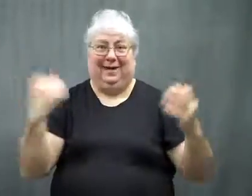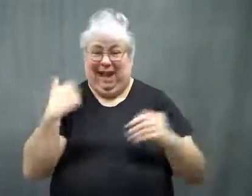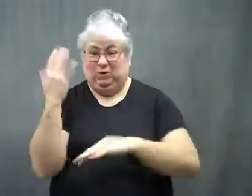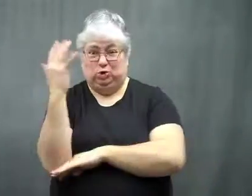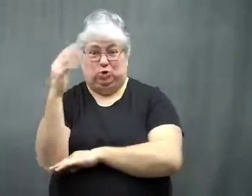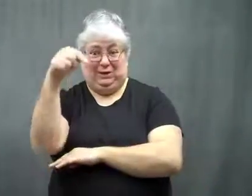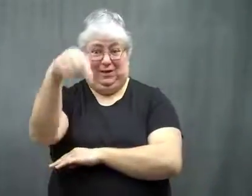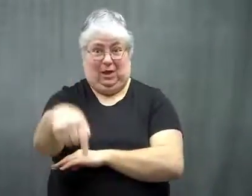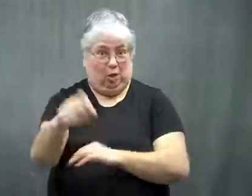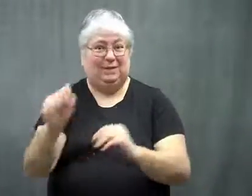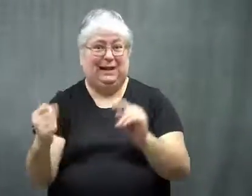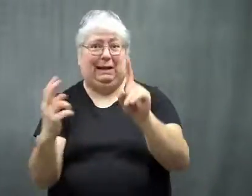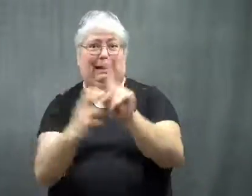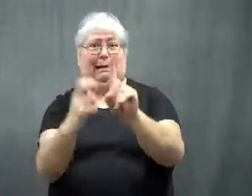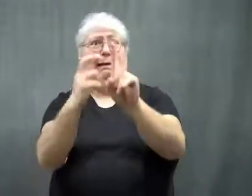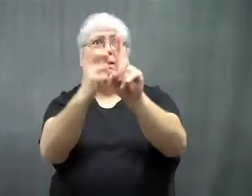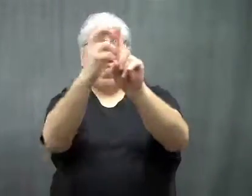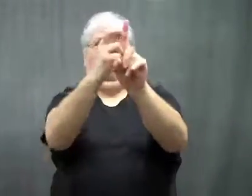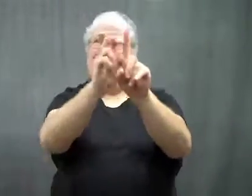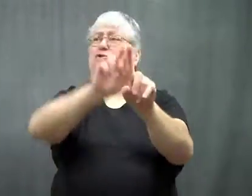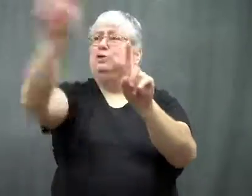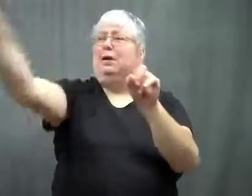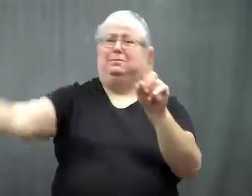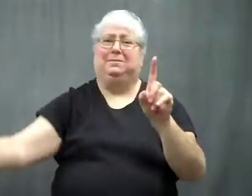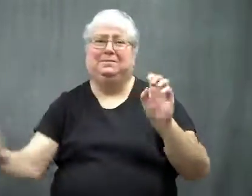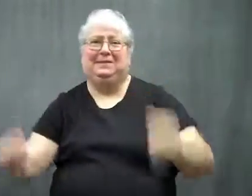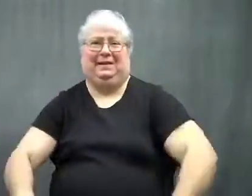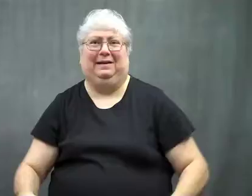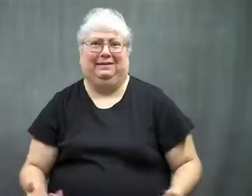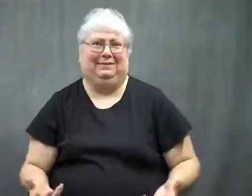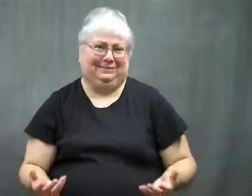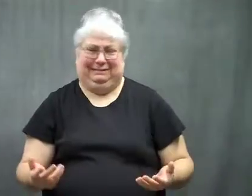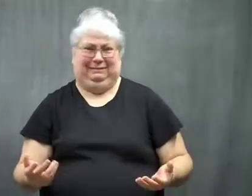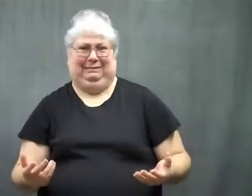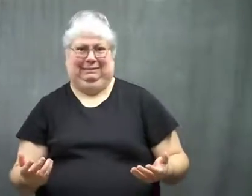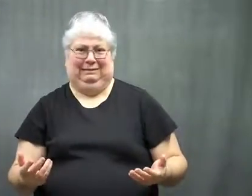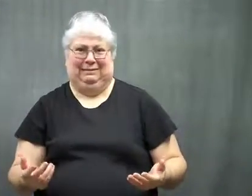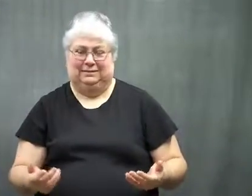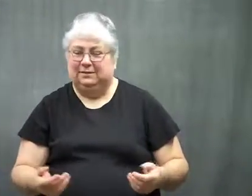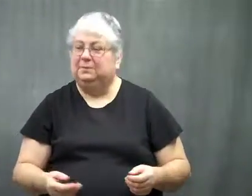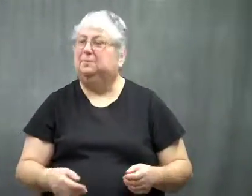There was a tree in it, and the lions could climb it and jump out of the fenced area.